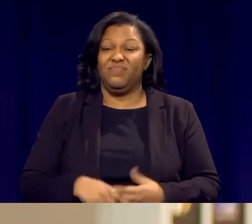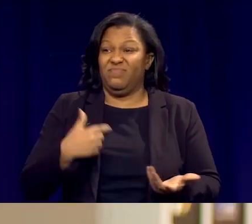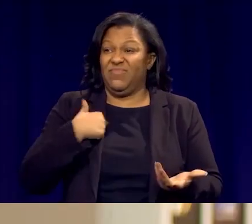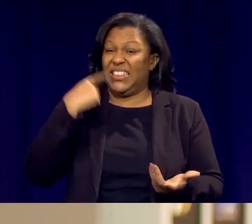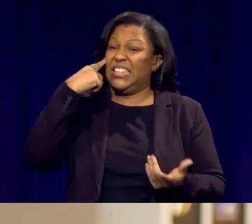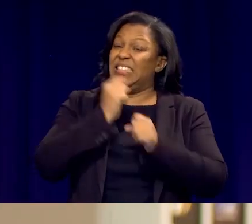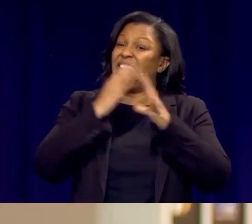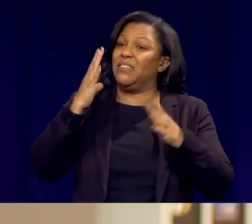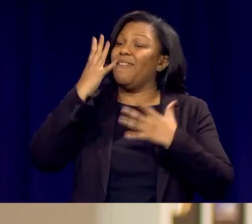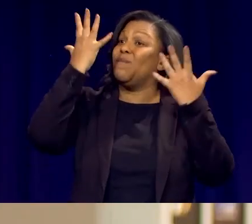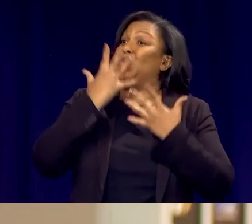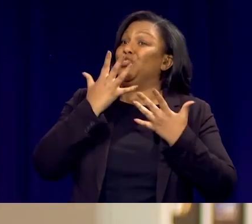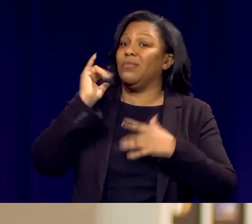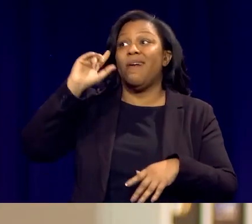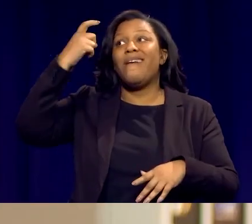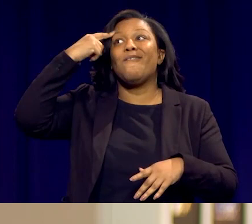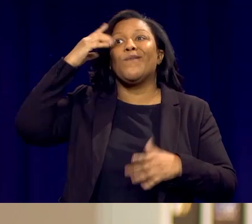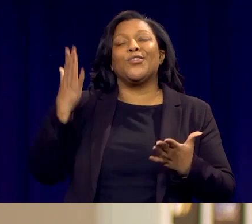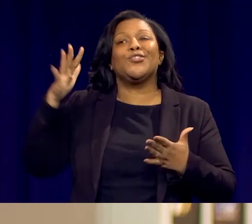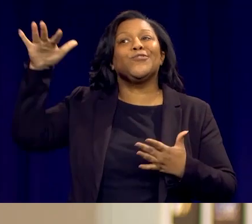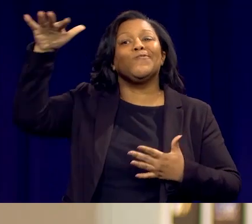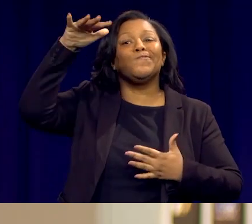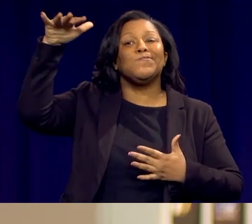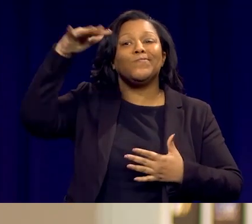Nell: I think unfortunately the government in general